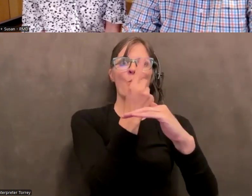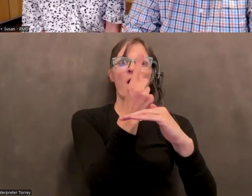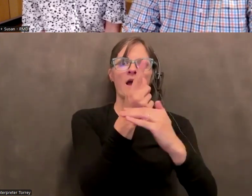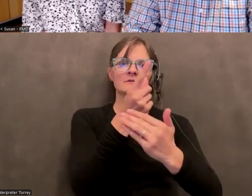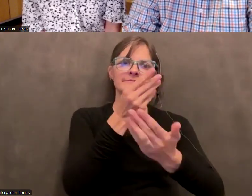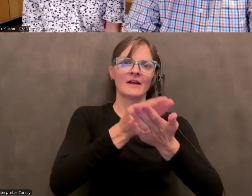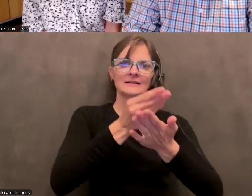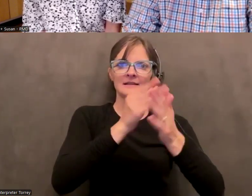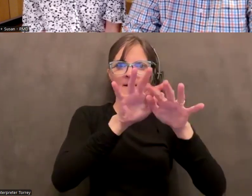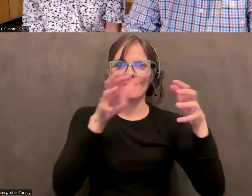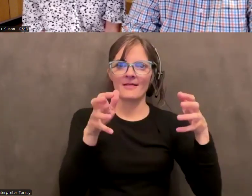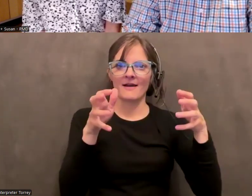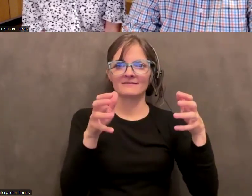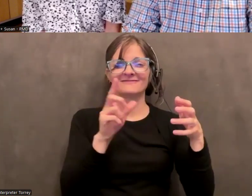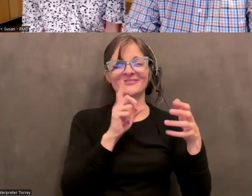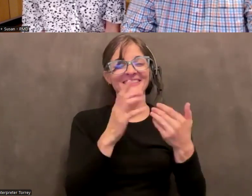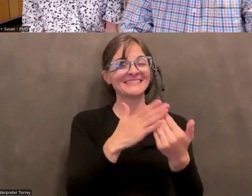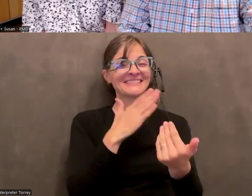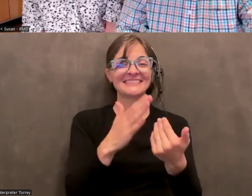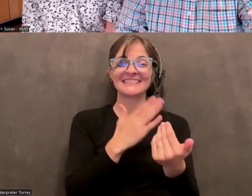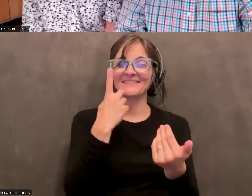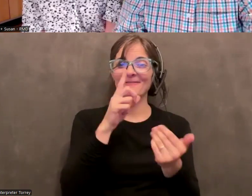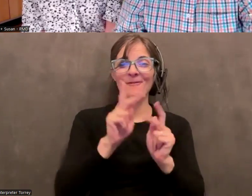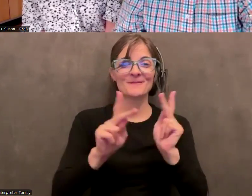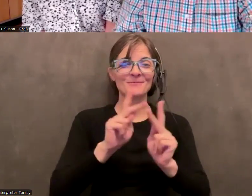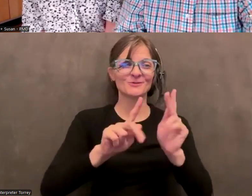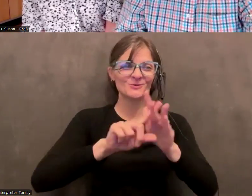So we're excited about kind of having that combination campaign to,